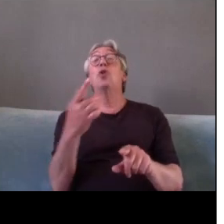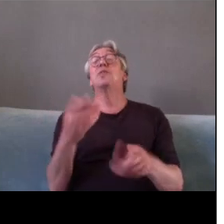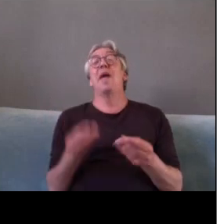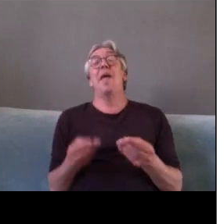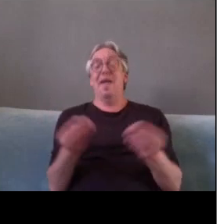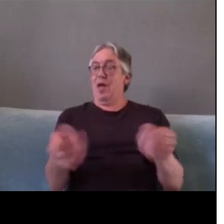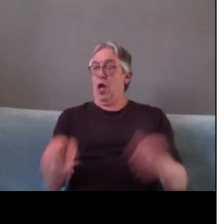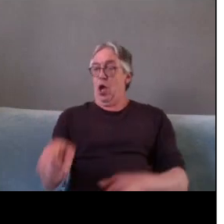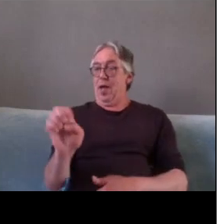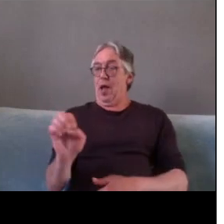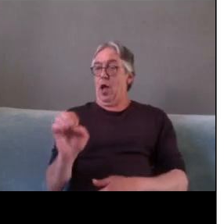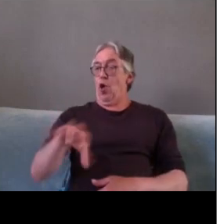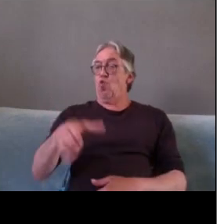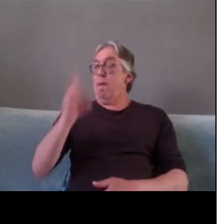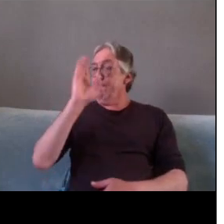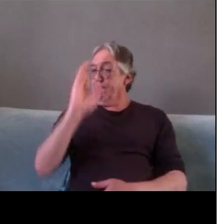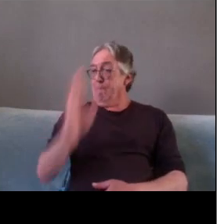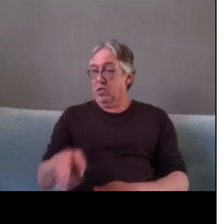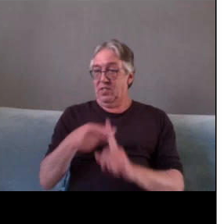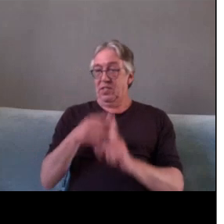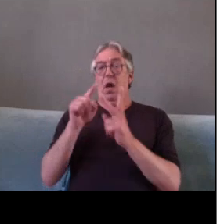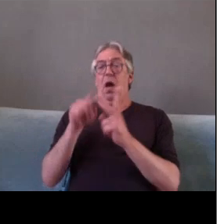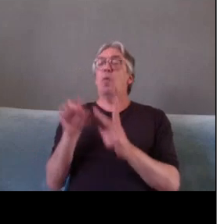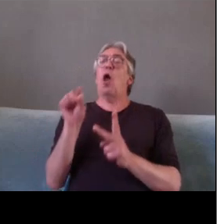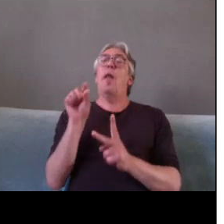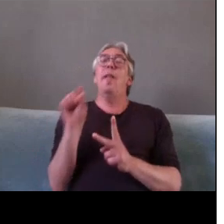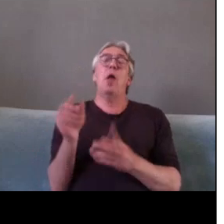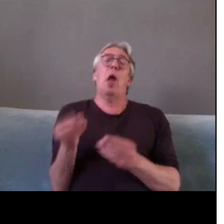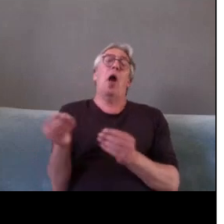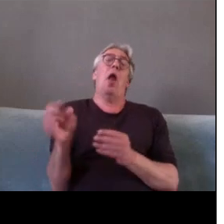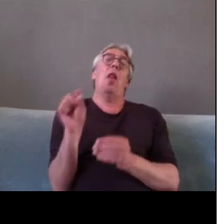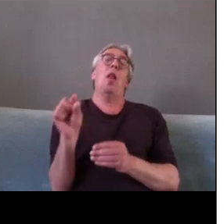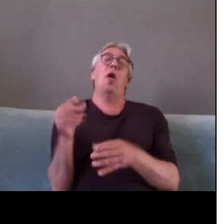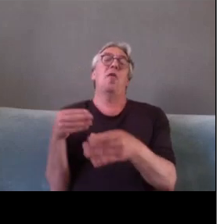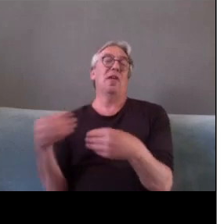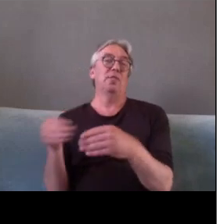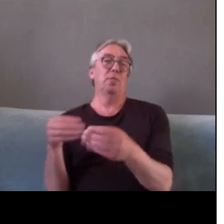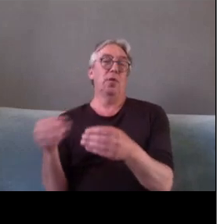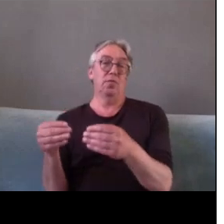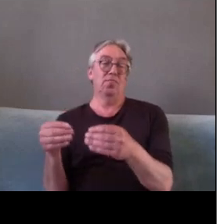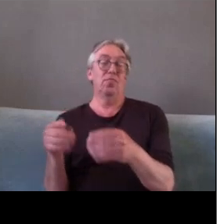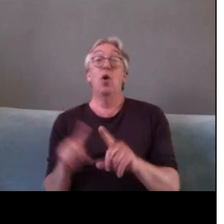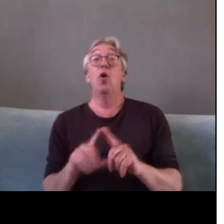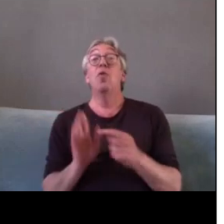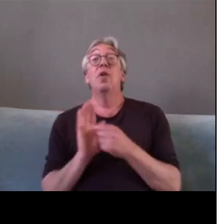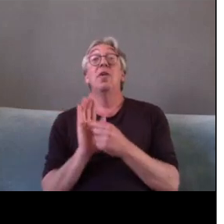when it comes to rights of consumers and other end users, such as DPOs,